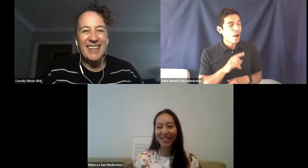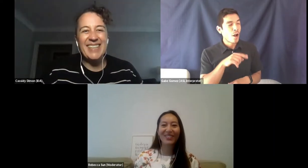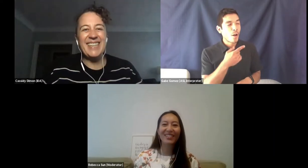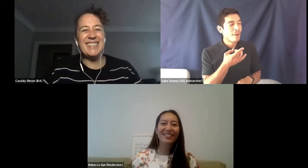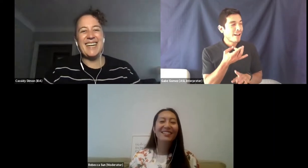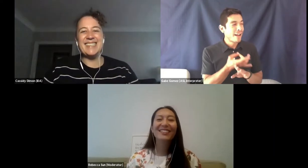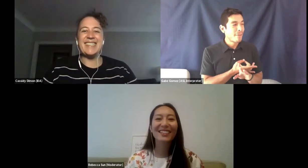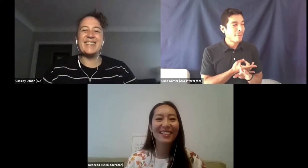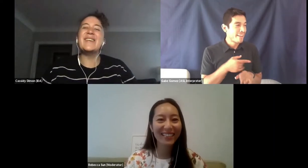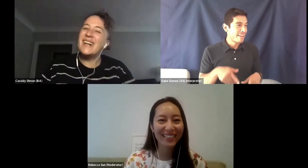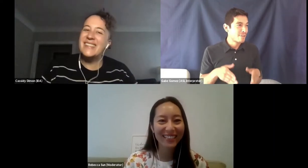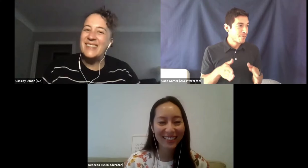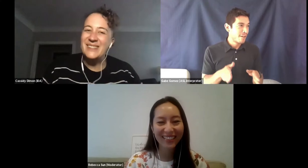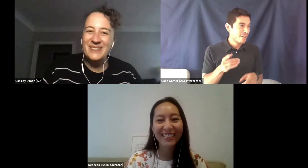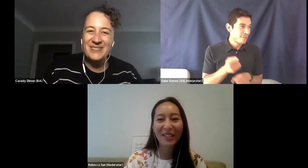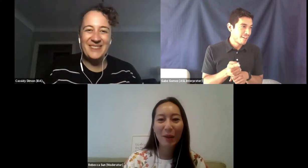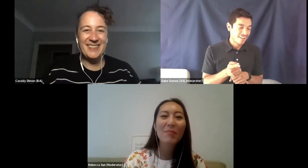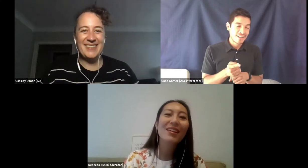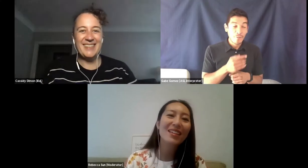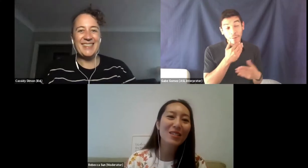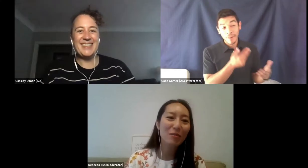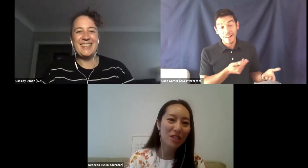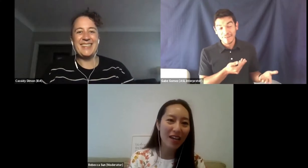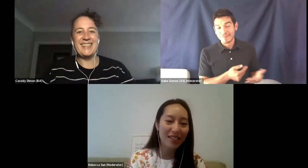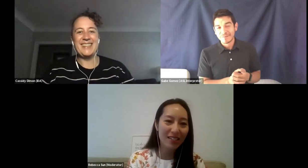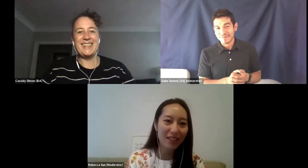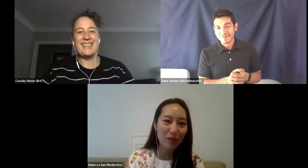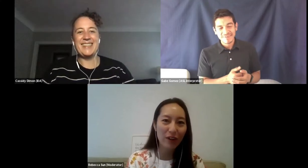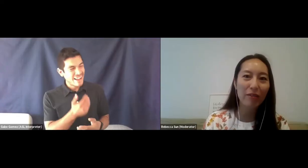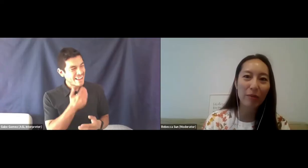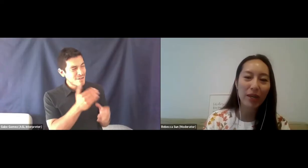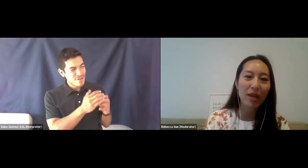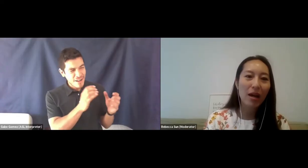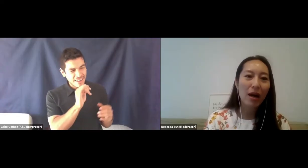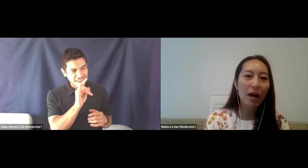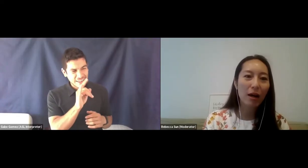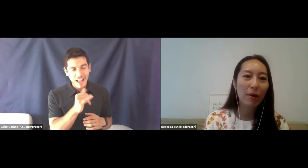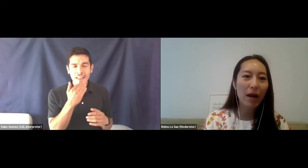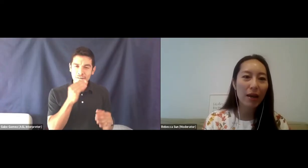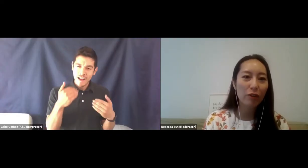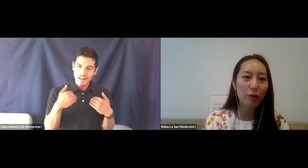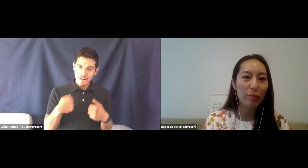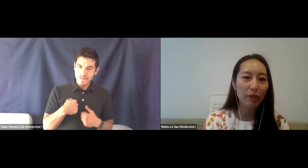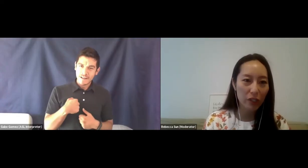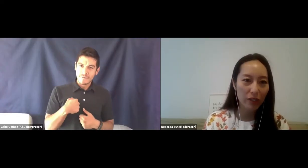Exactly, welcome. Thanks so much, Cassidy. Thanks for having me. I have the great pleasure